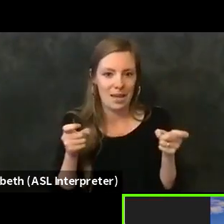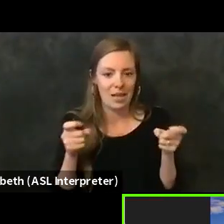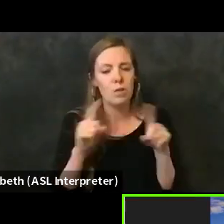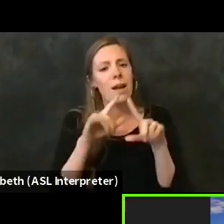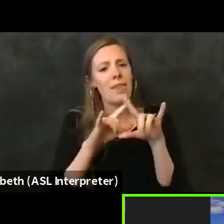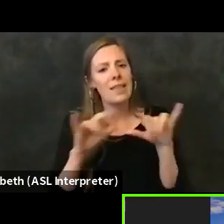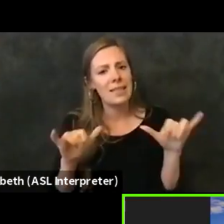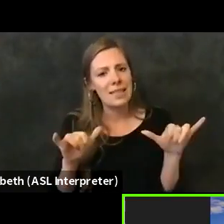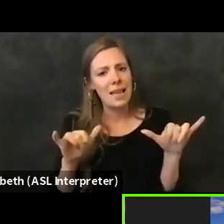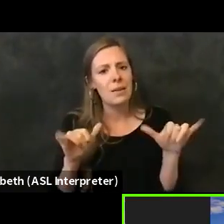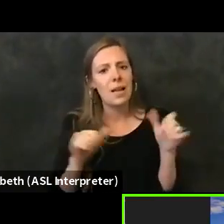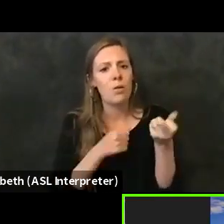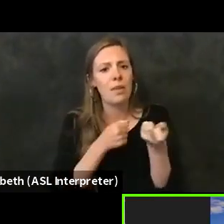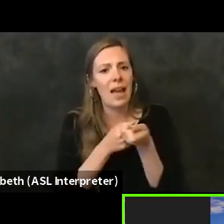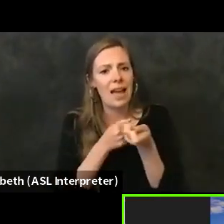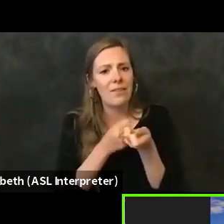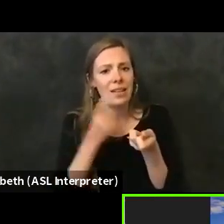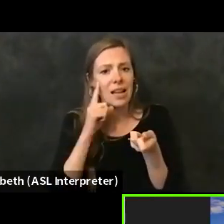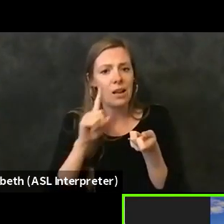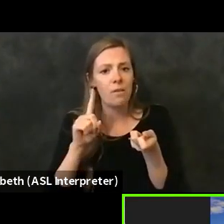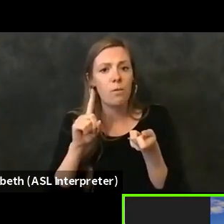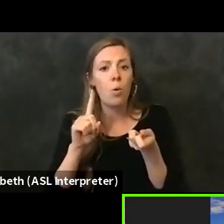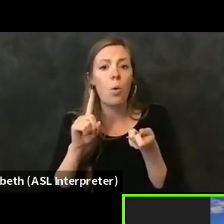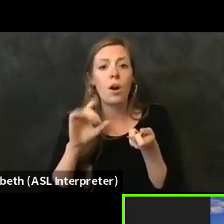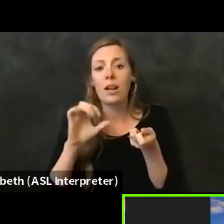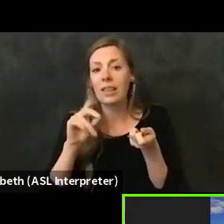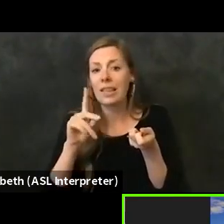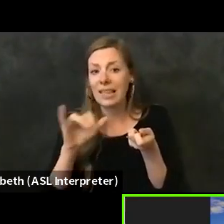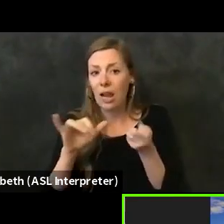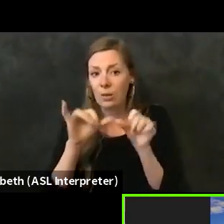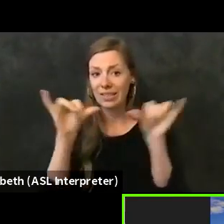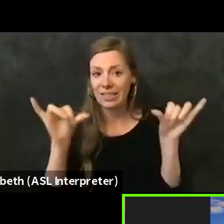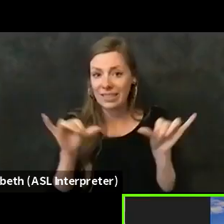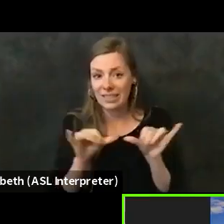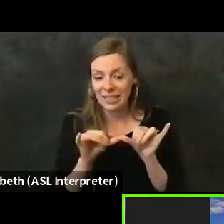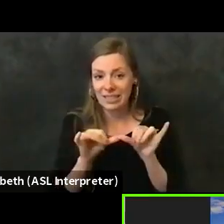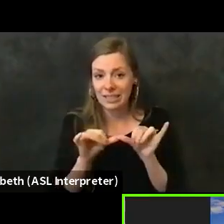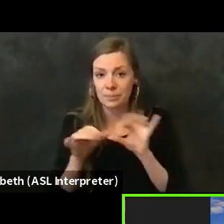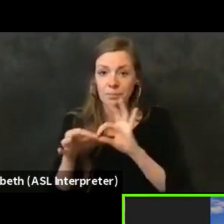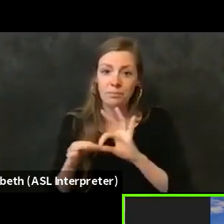be advocating for the county system, along with our federally qualified health